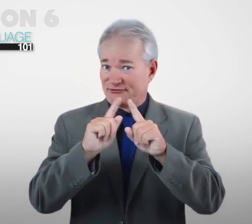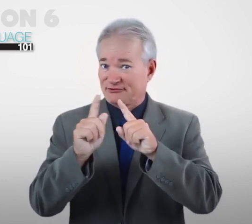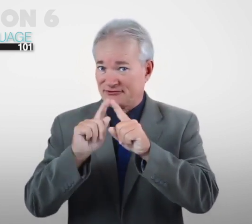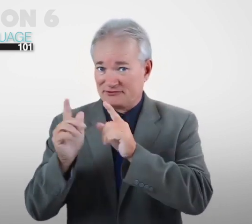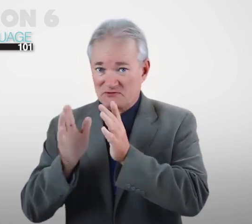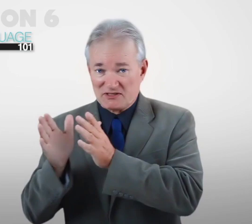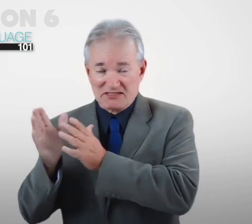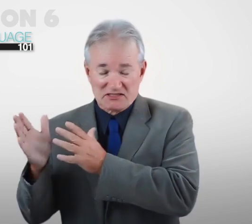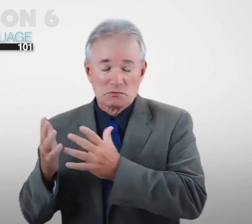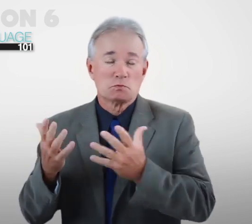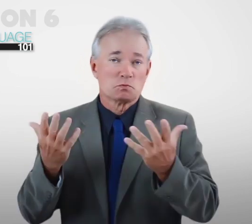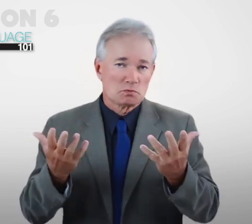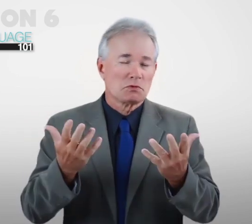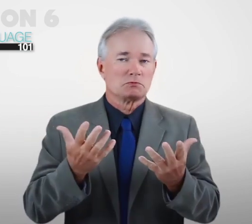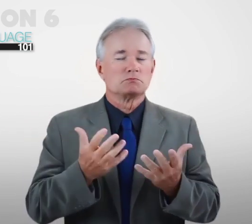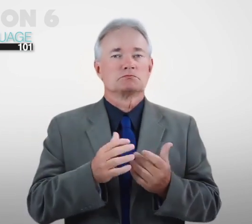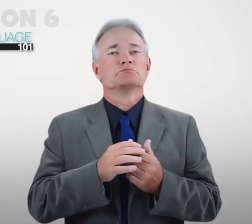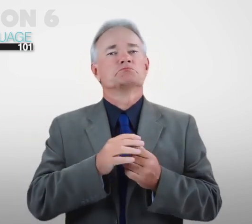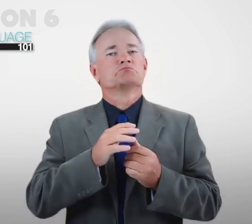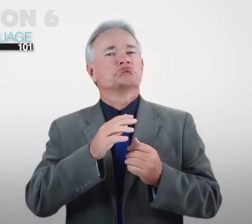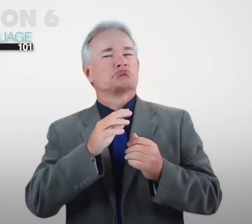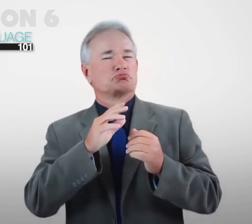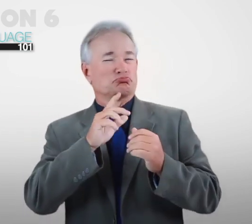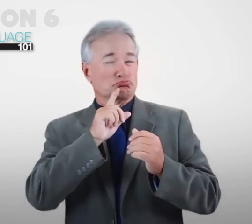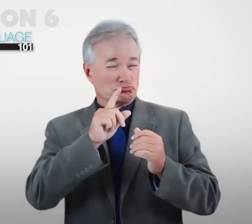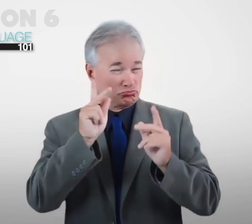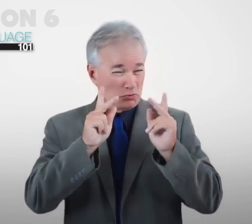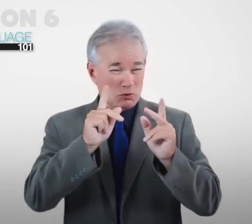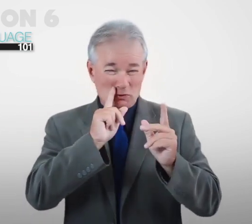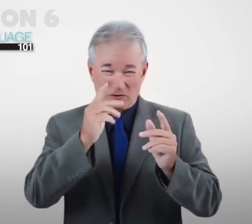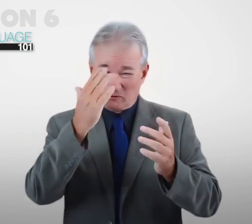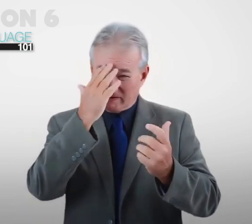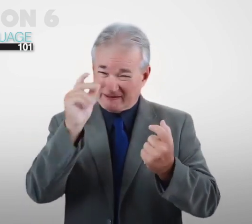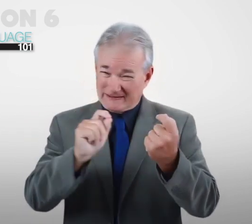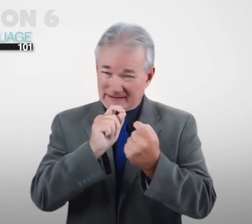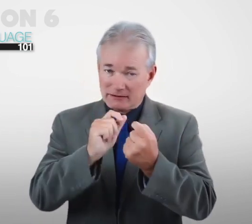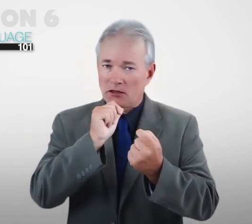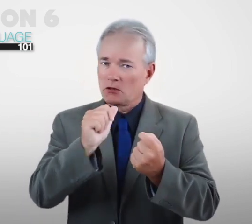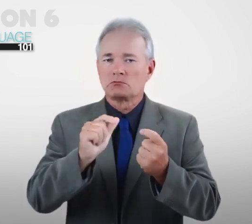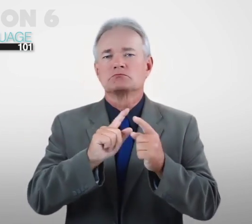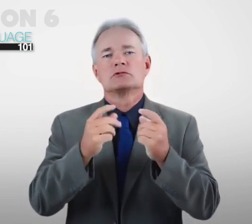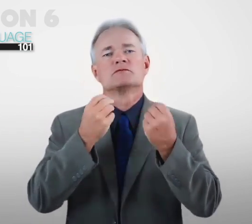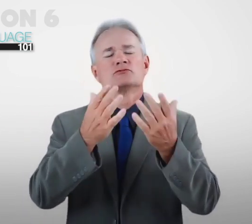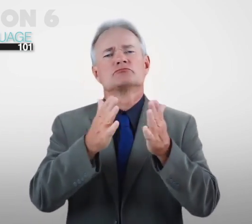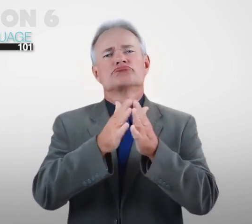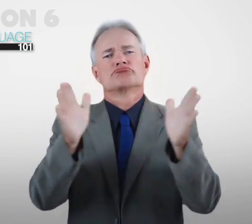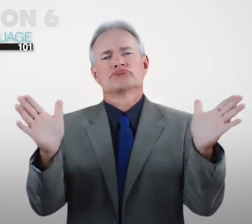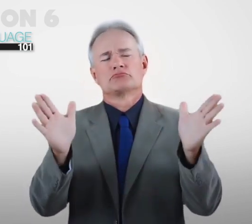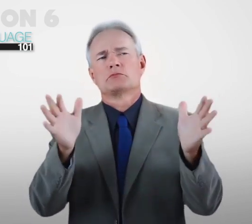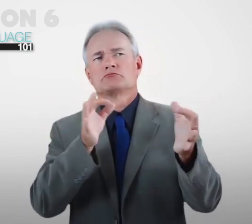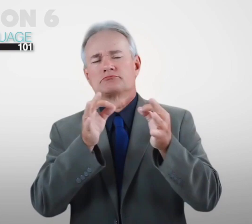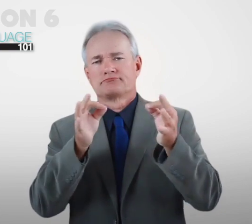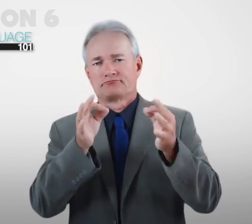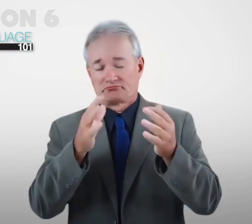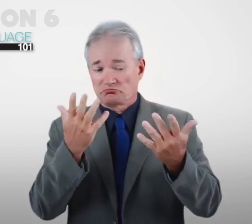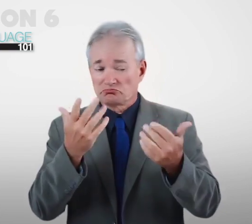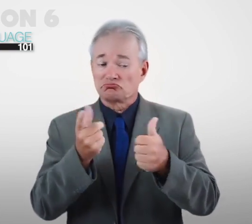And you know there's different ways people become deaf, there isn't just one specific way. So I'll give you a general idea.